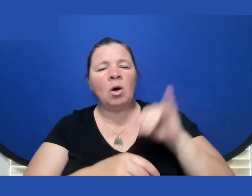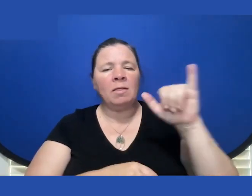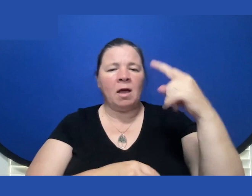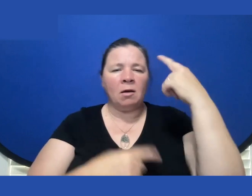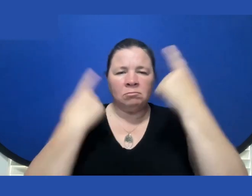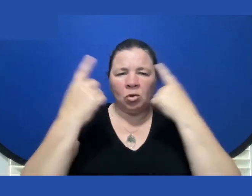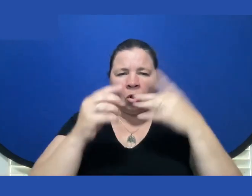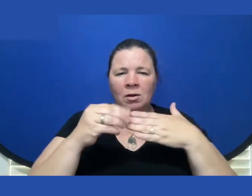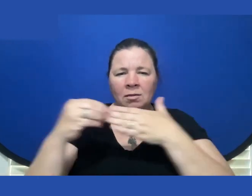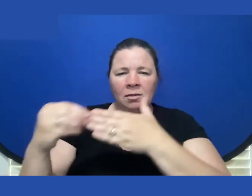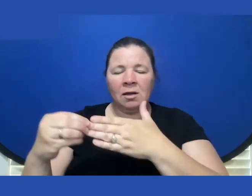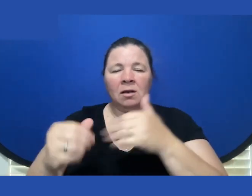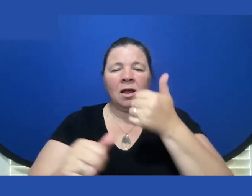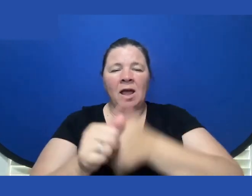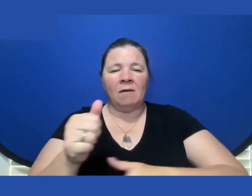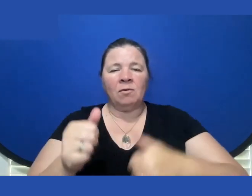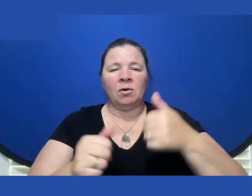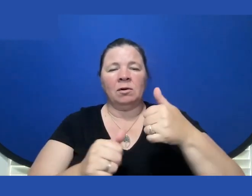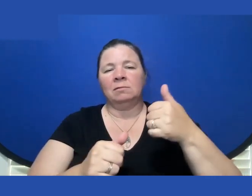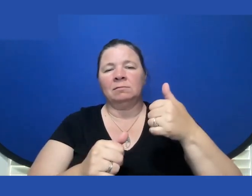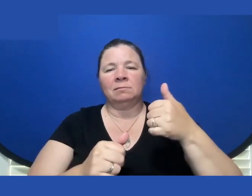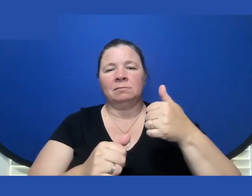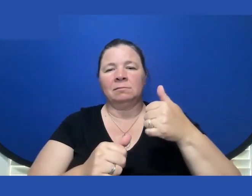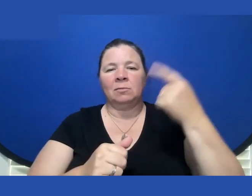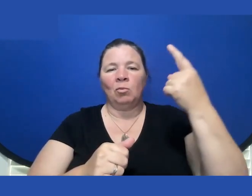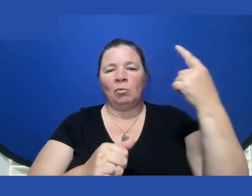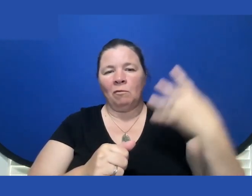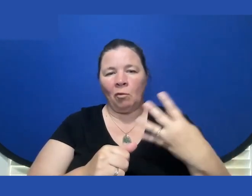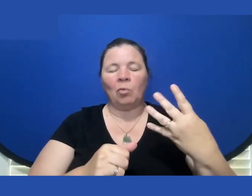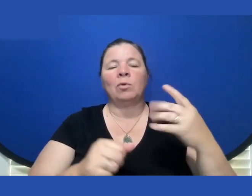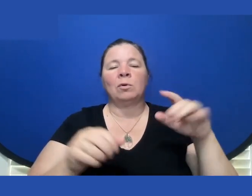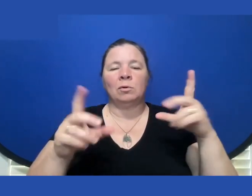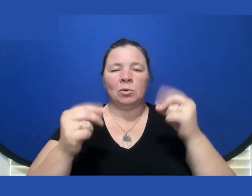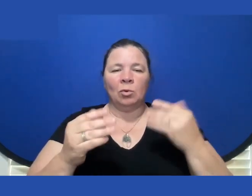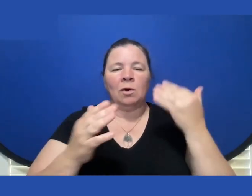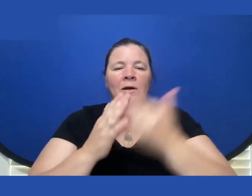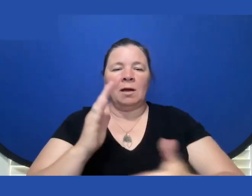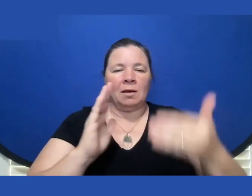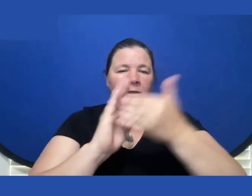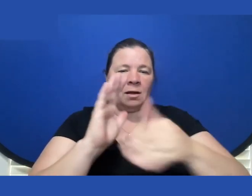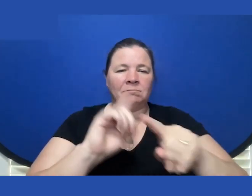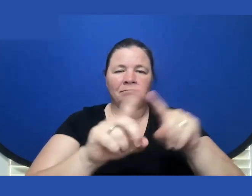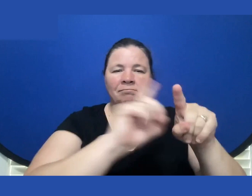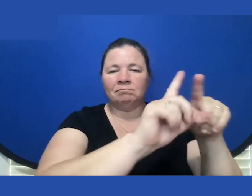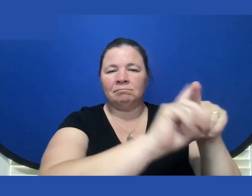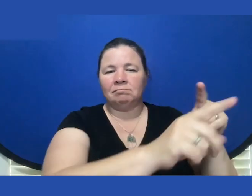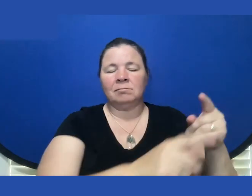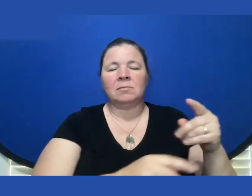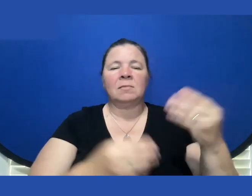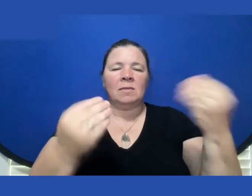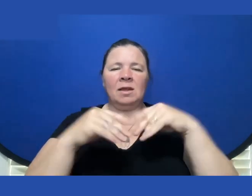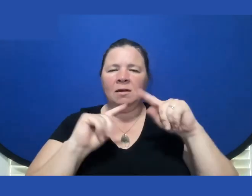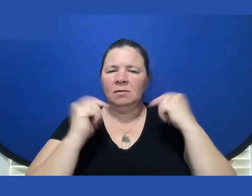And then every quarter we're doing something similar. And I think that's amazing because it not only gives, you know, the the team the opportunity